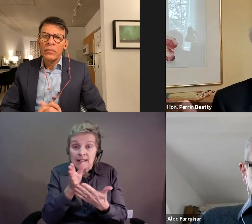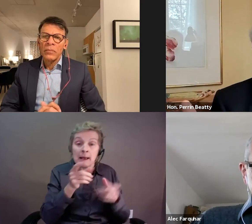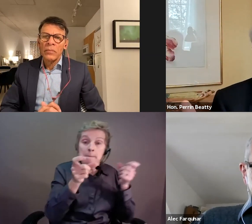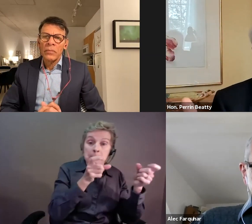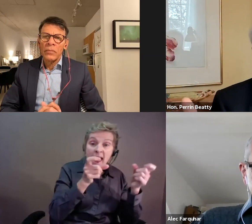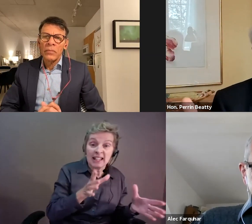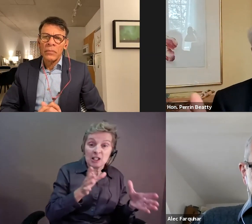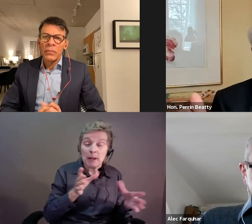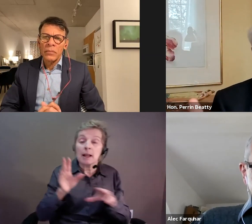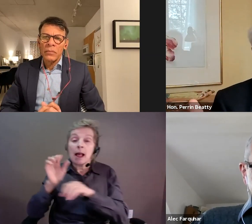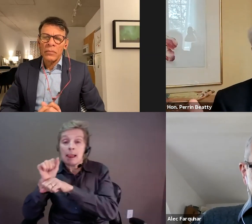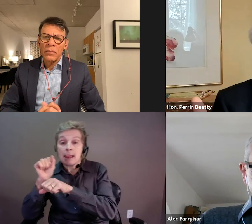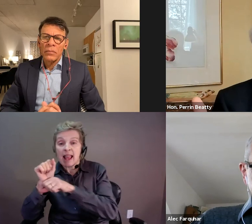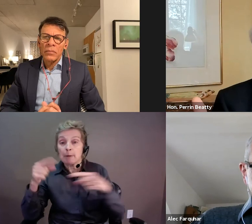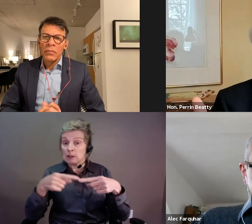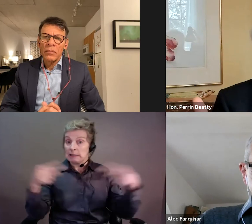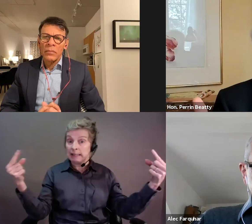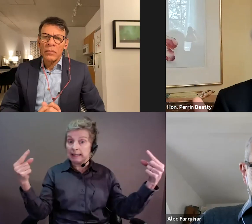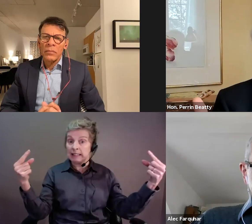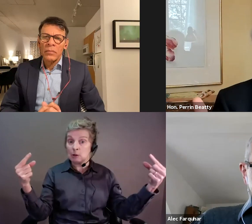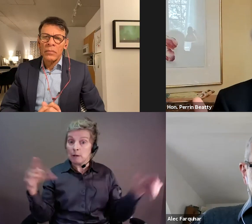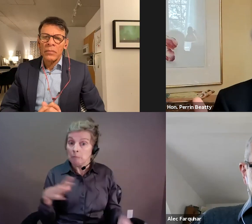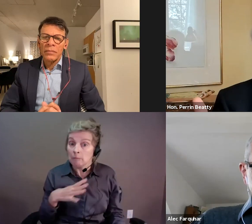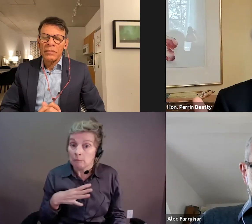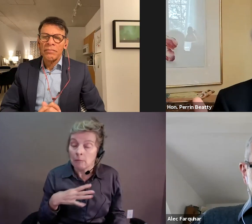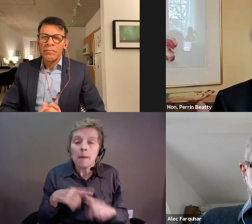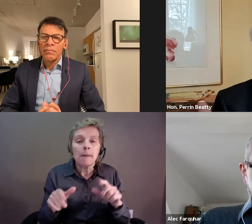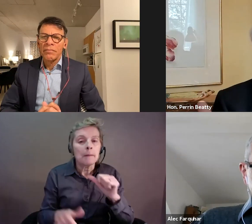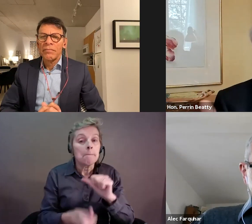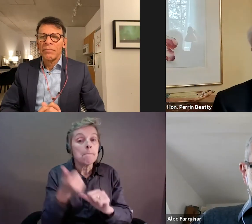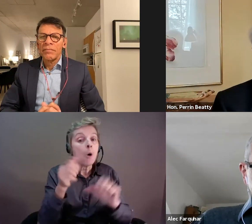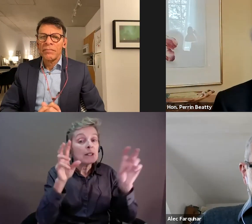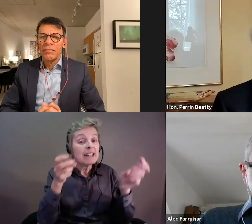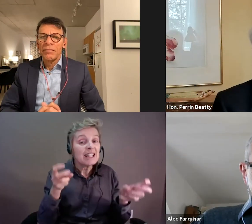but on the vast majority of issues at the same goal, and that's to create opportunity,